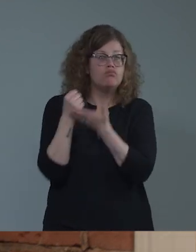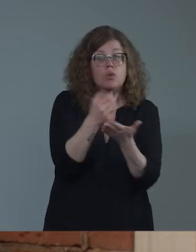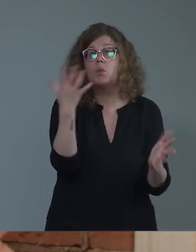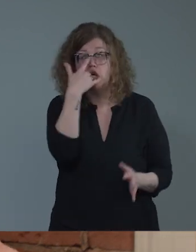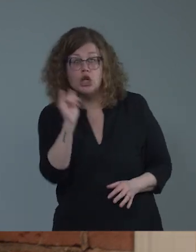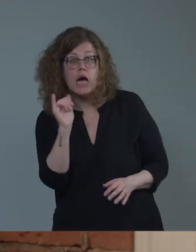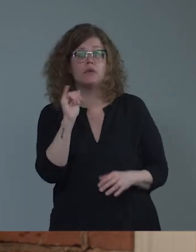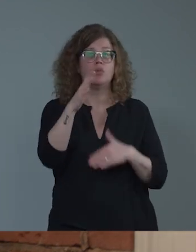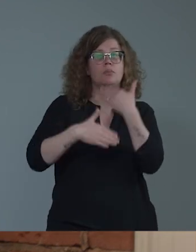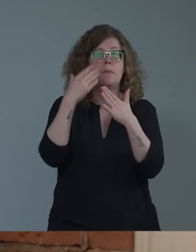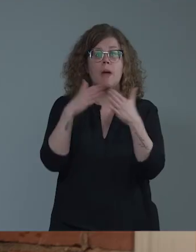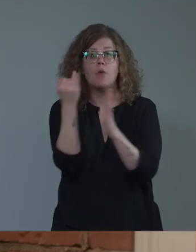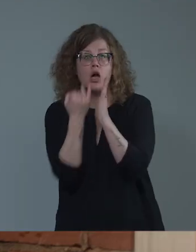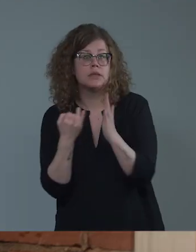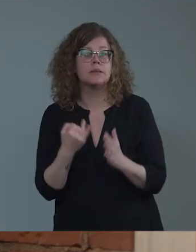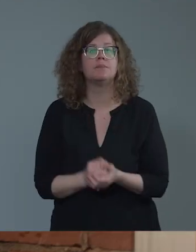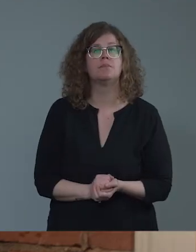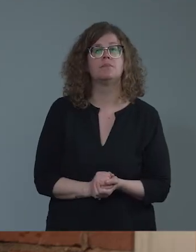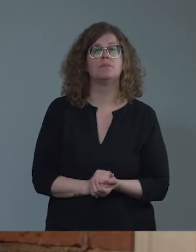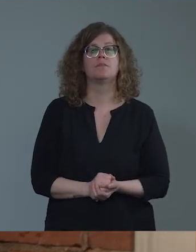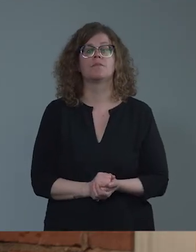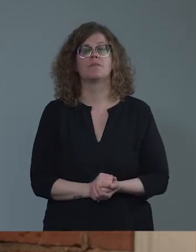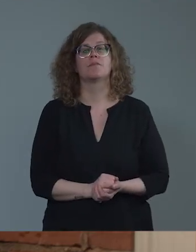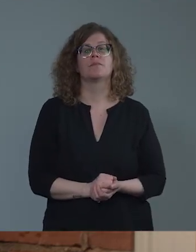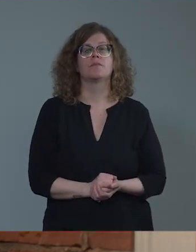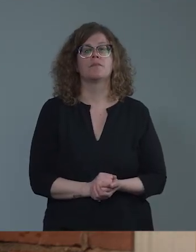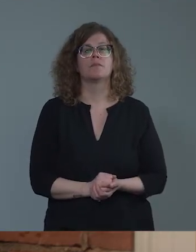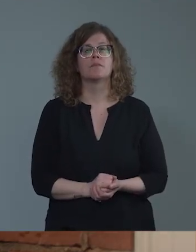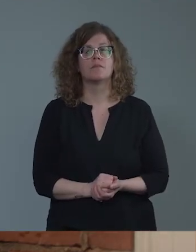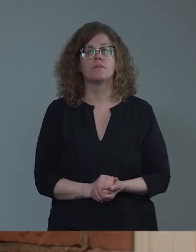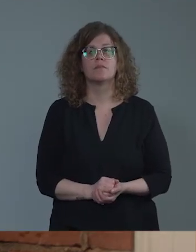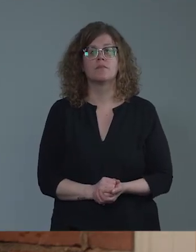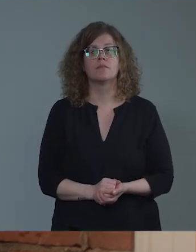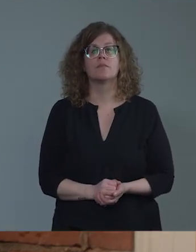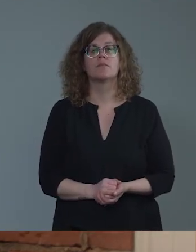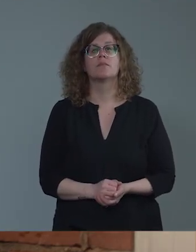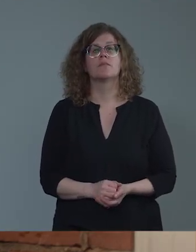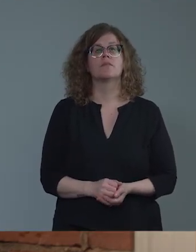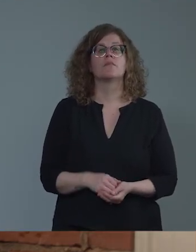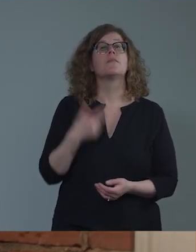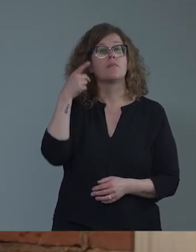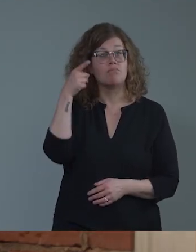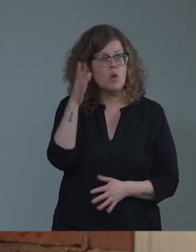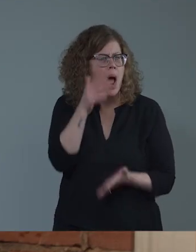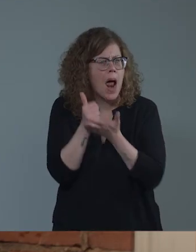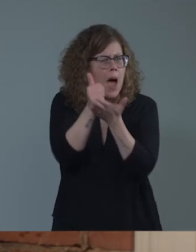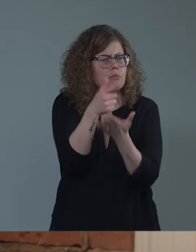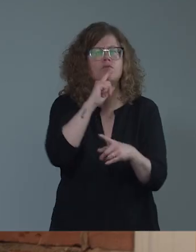So that's what we're going to talk about today. The public art process flow. All of those high-level steps and touchpoints that you're going to go through in your public